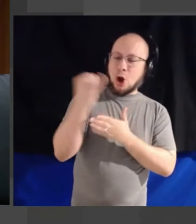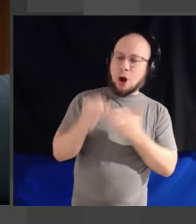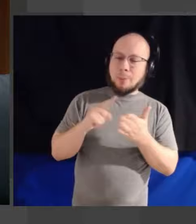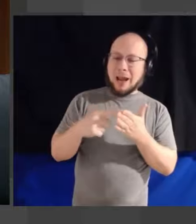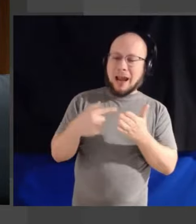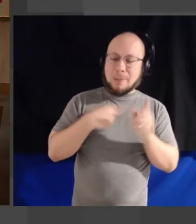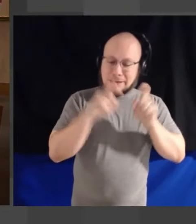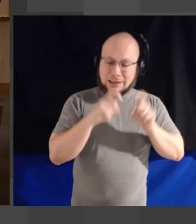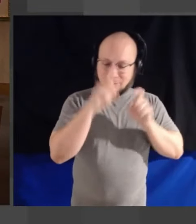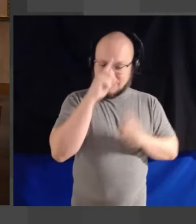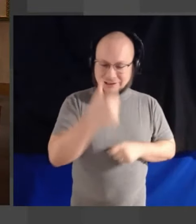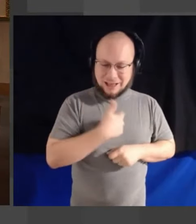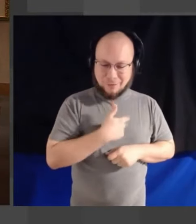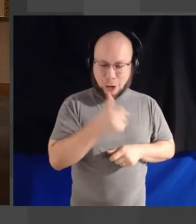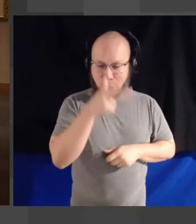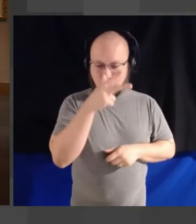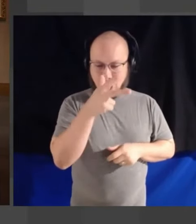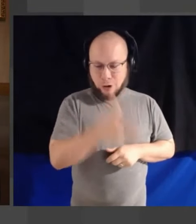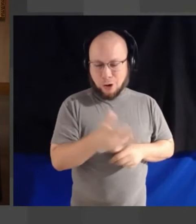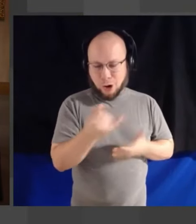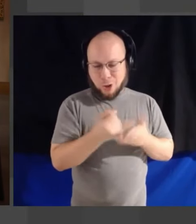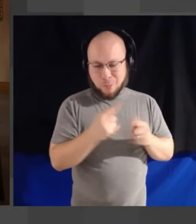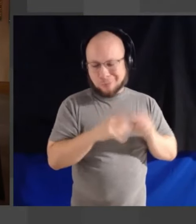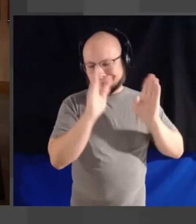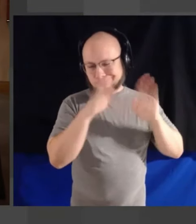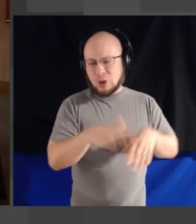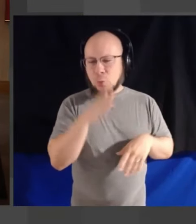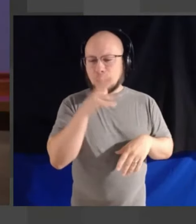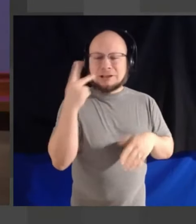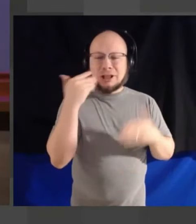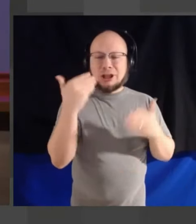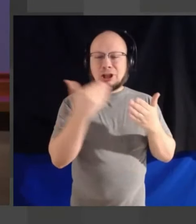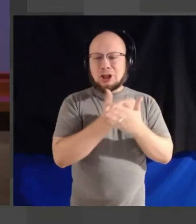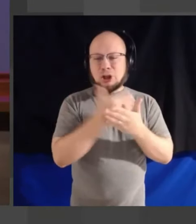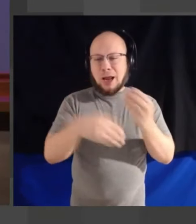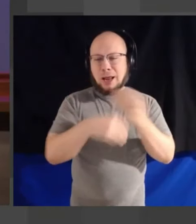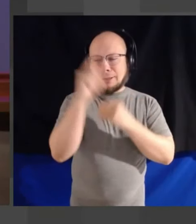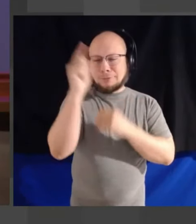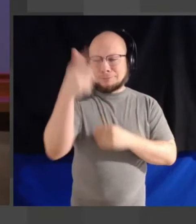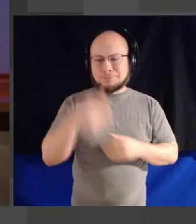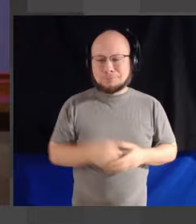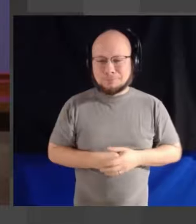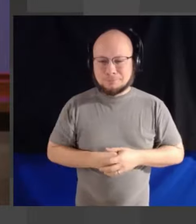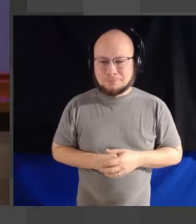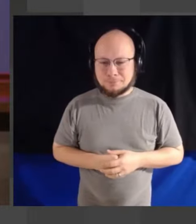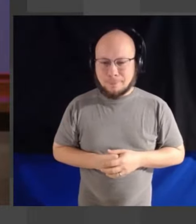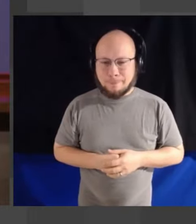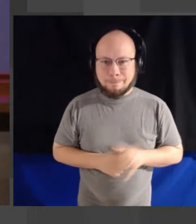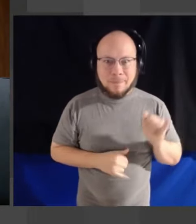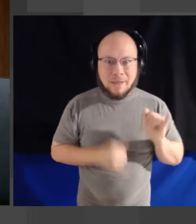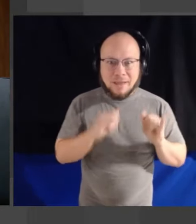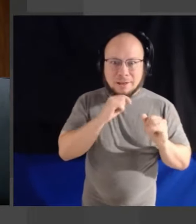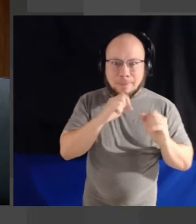THE ARTIST ARE WAY TOO GOOD. THEY JUST MAKE US LOOK BAD.